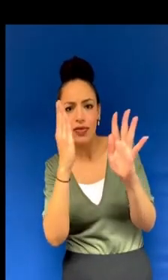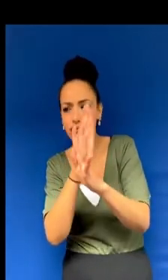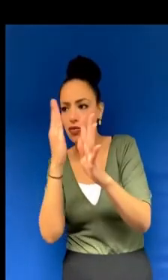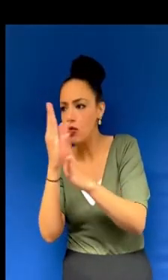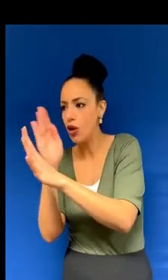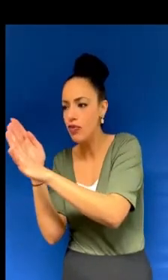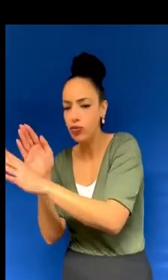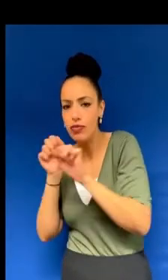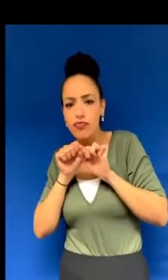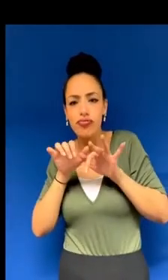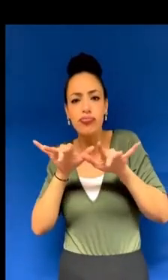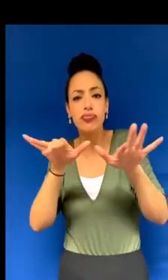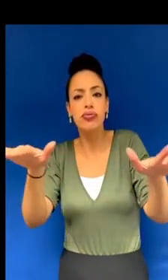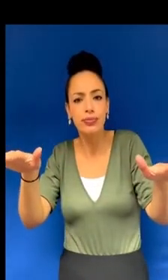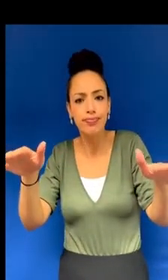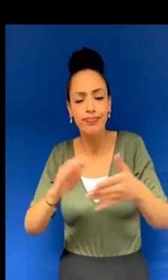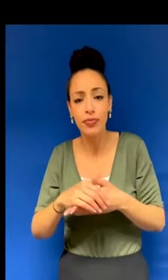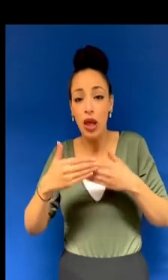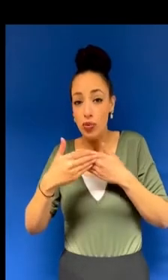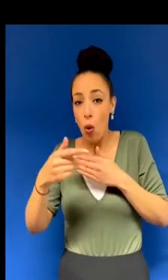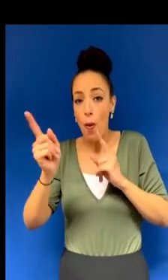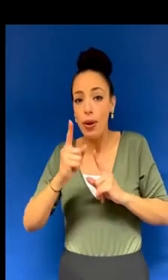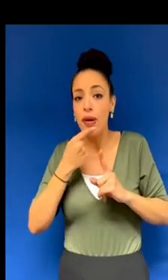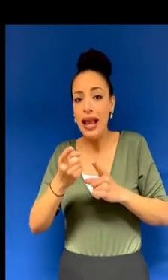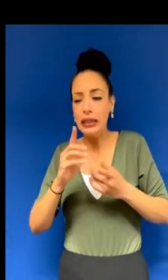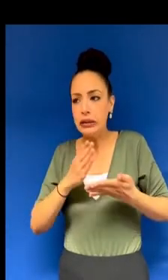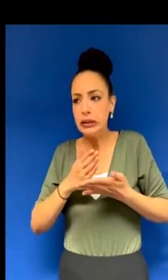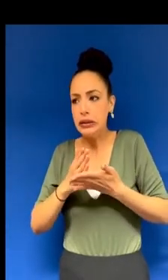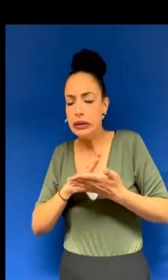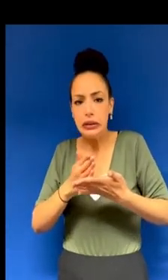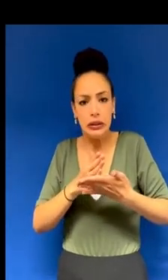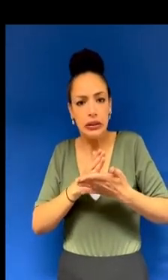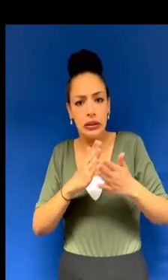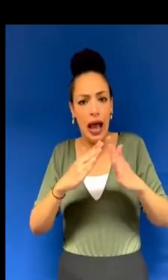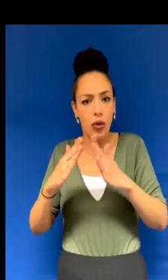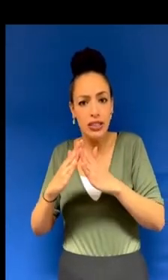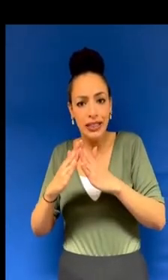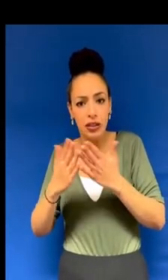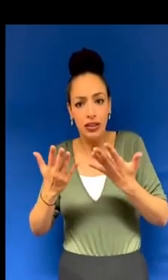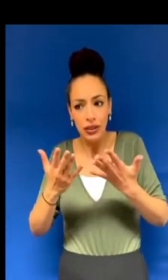And it just shows how much of our social housing has been privatized over that time.